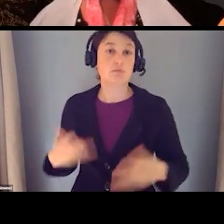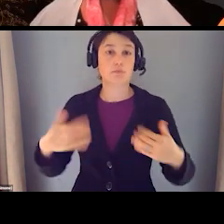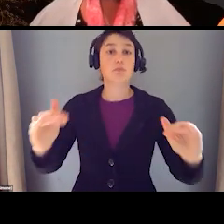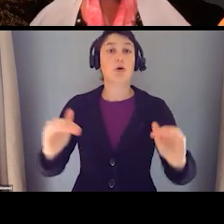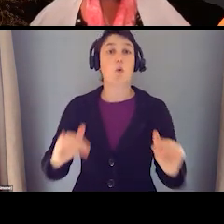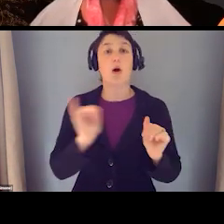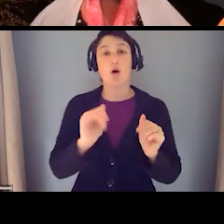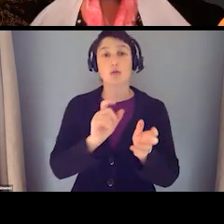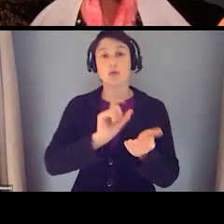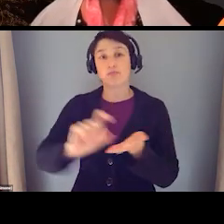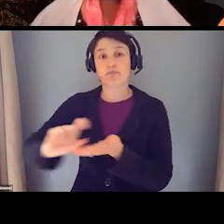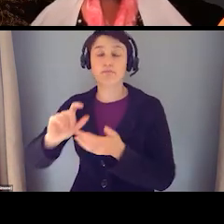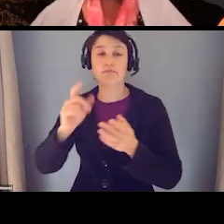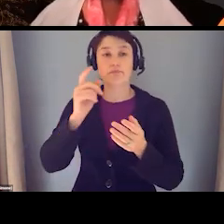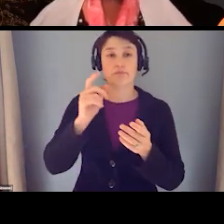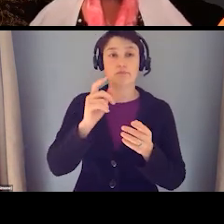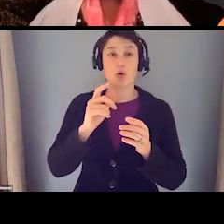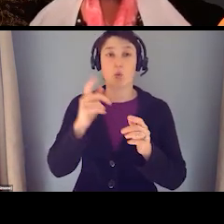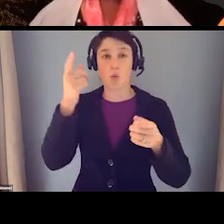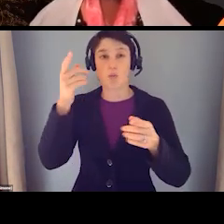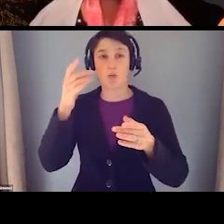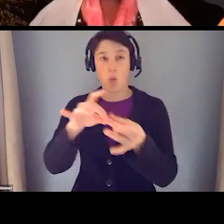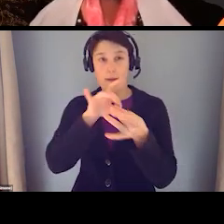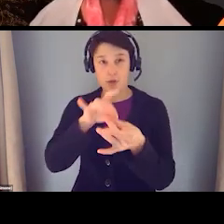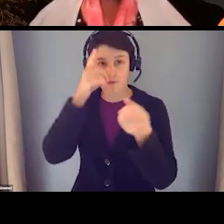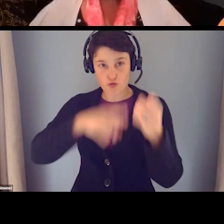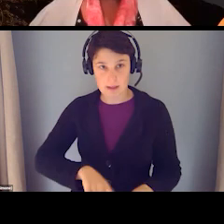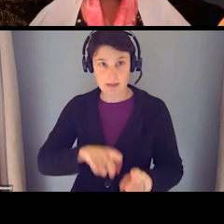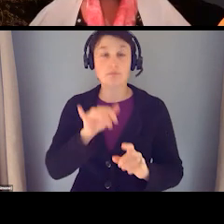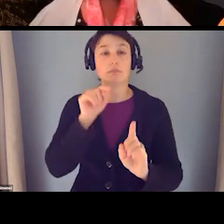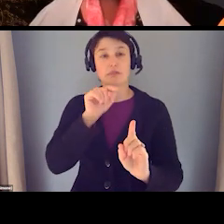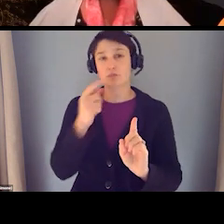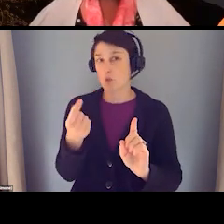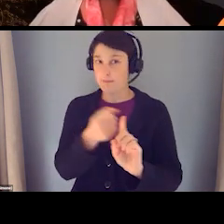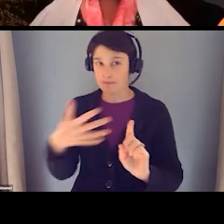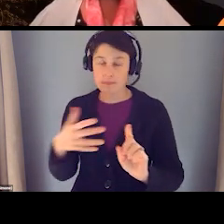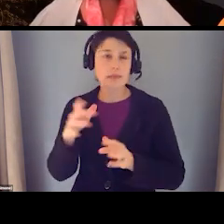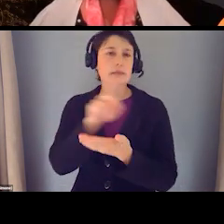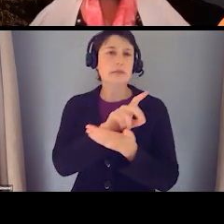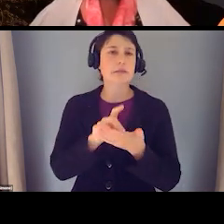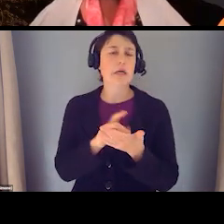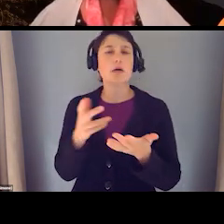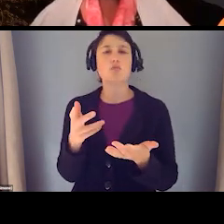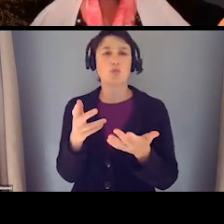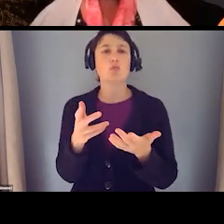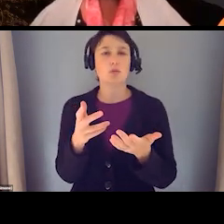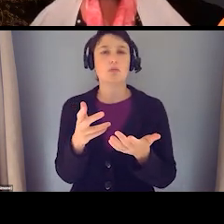Cooperative agreements are designed to be -- to have the NSF program officer and the grantee